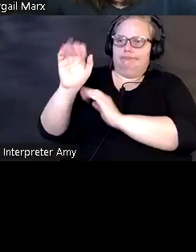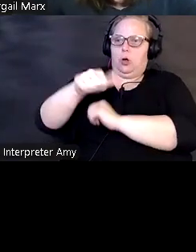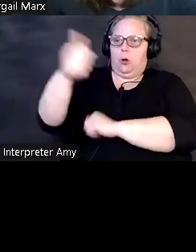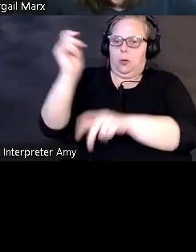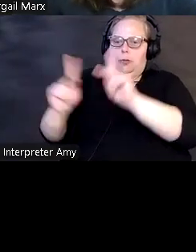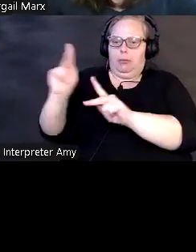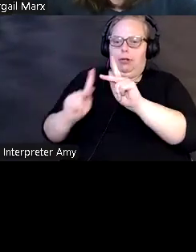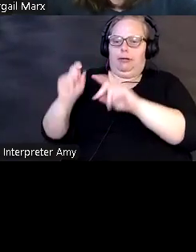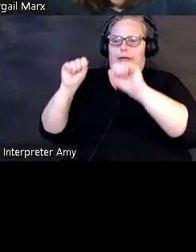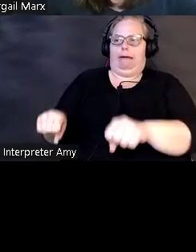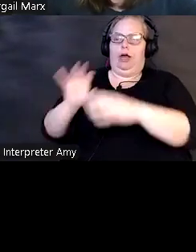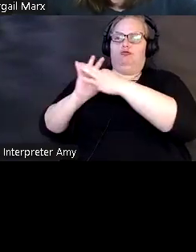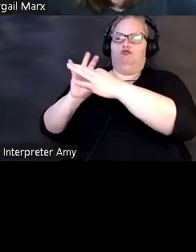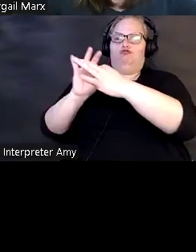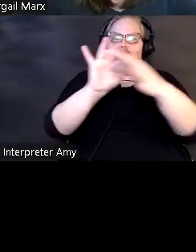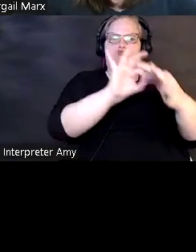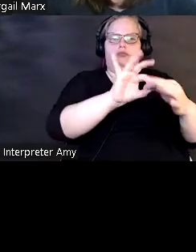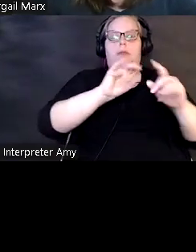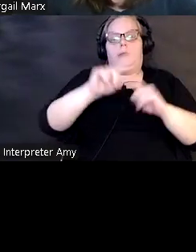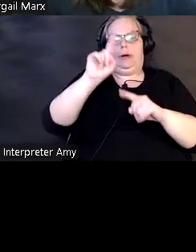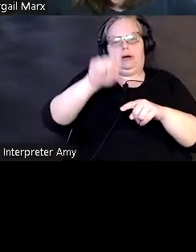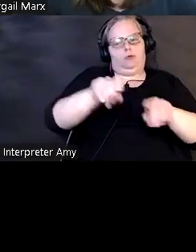need to really open the opportunities and make sure that that's available.